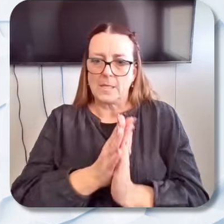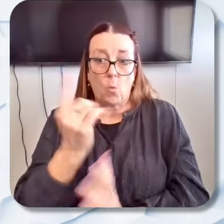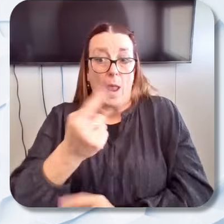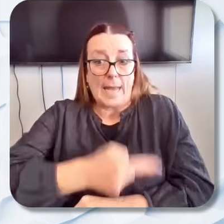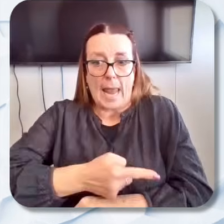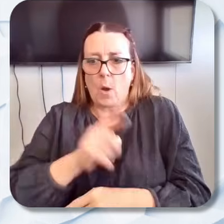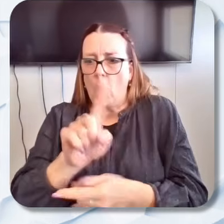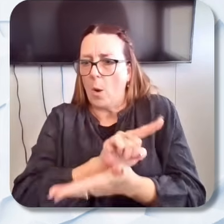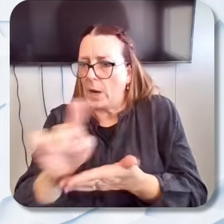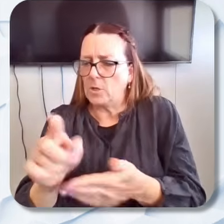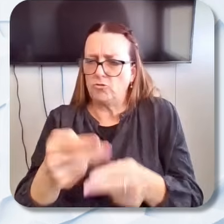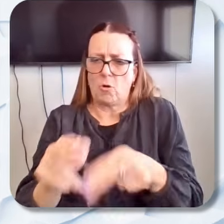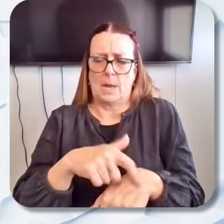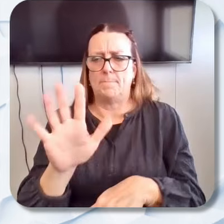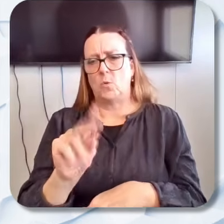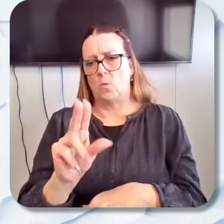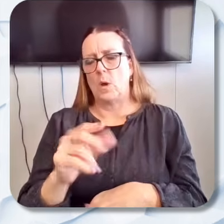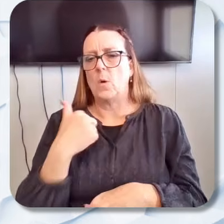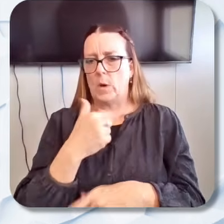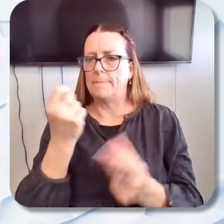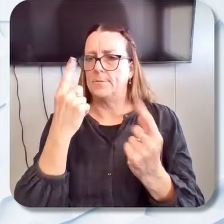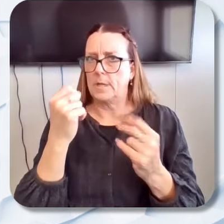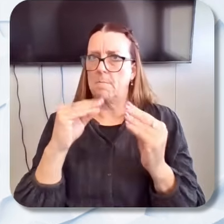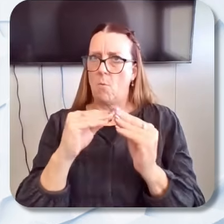We understand that these are a little bit more labor intensive, especially since we've